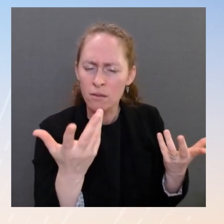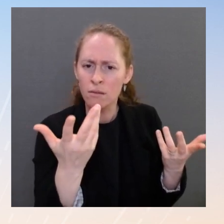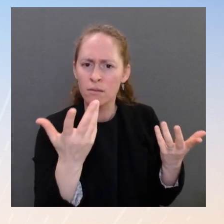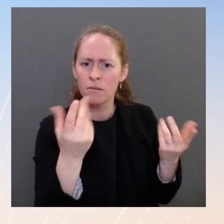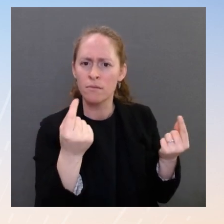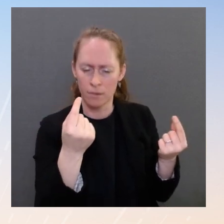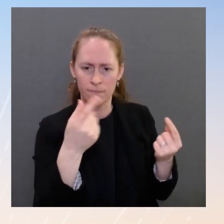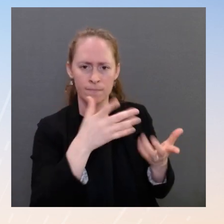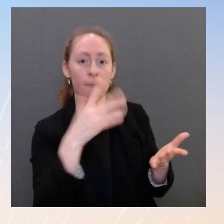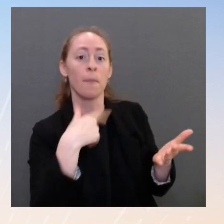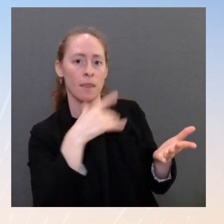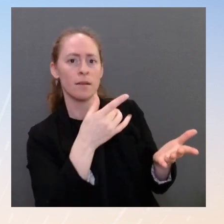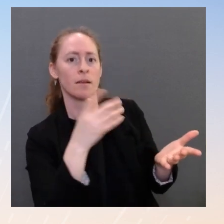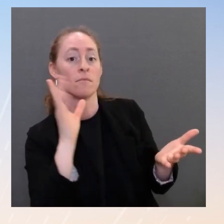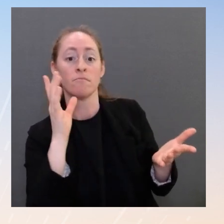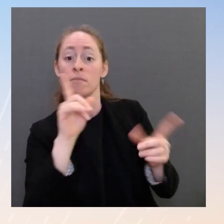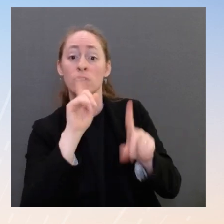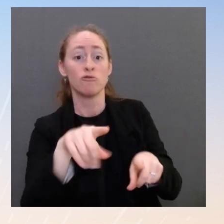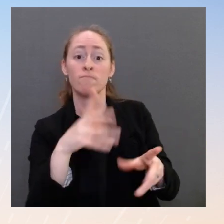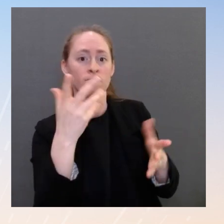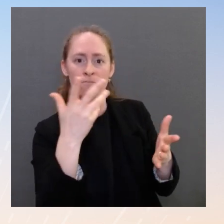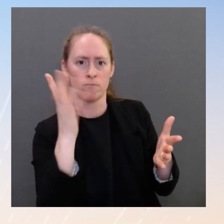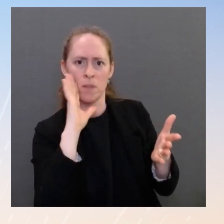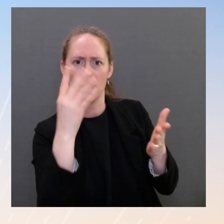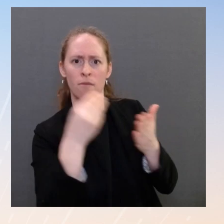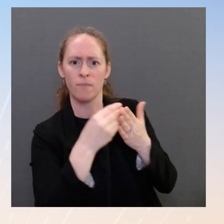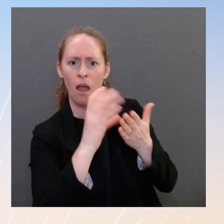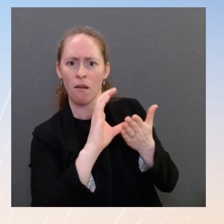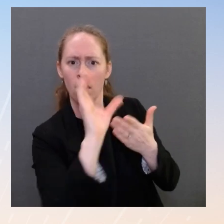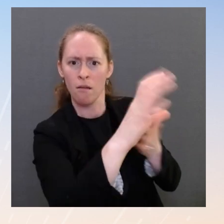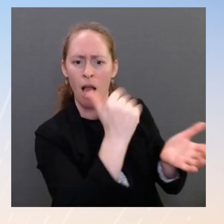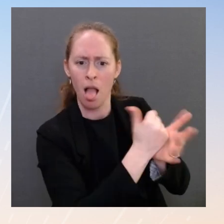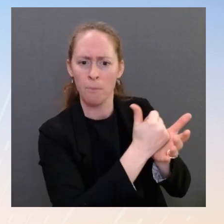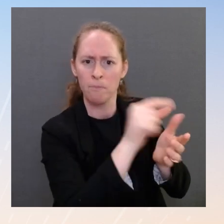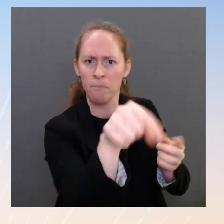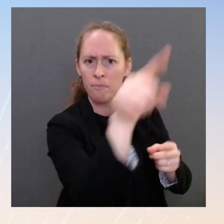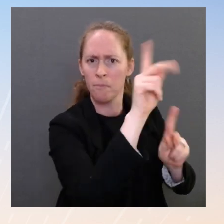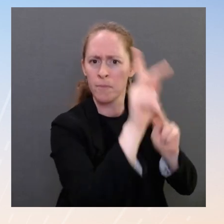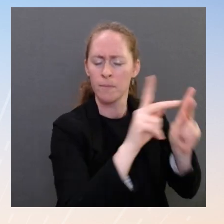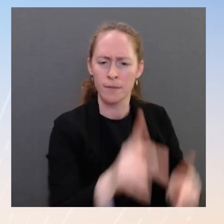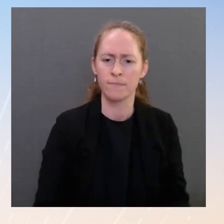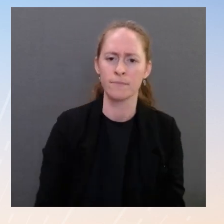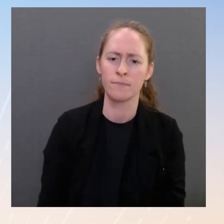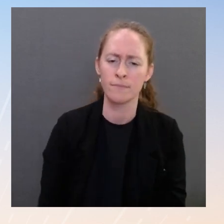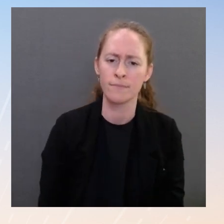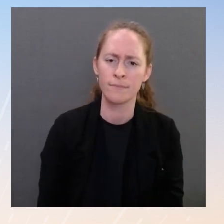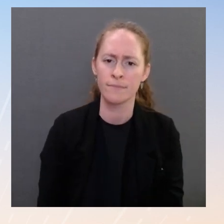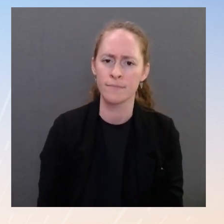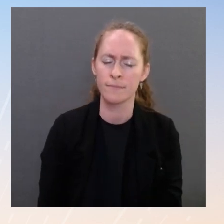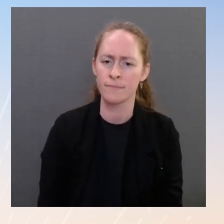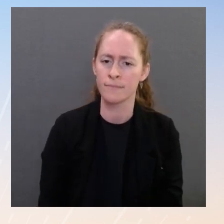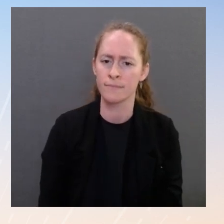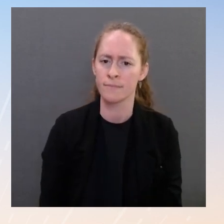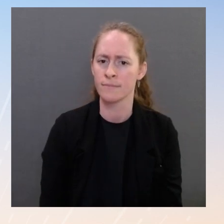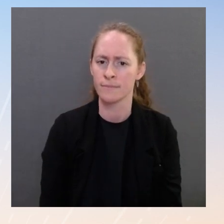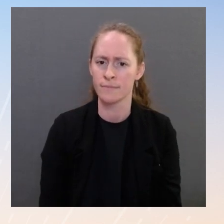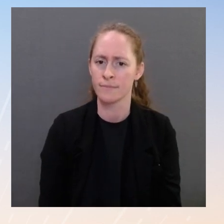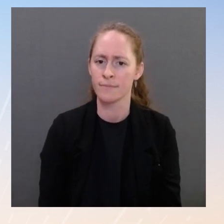I'll go to Kristen and then Jacqui, and then I'll go to the back. Go ahead. The Press: Jen, thank you so much. Following up on Tam, we actually just reported that the White House is tomorrow --